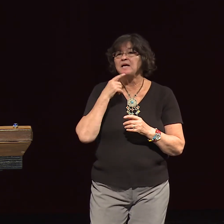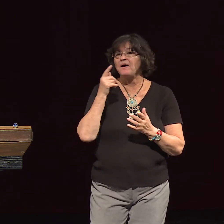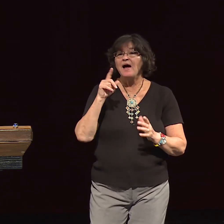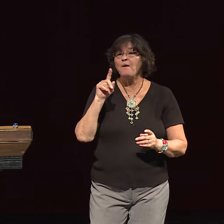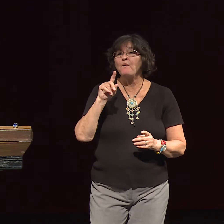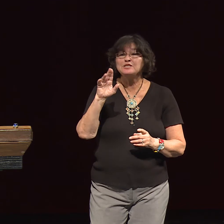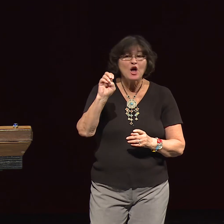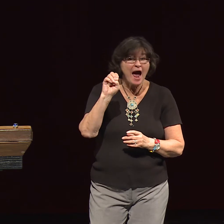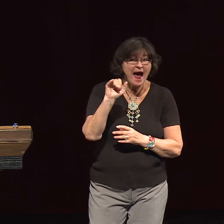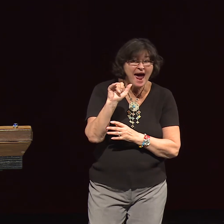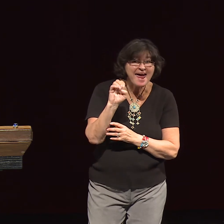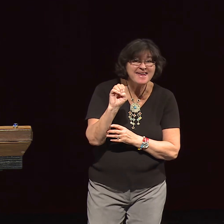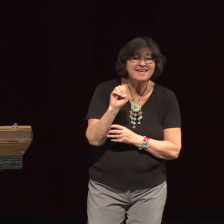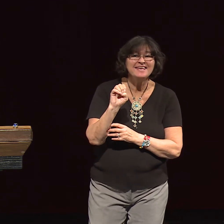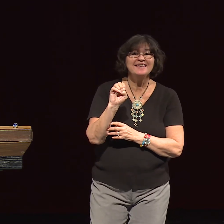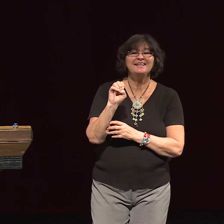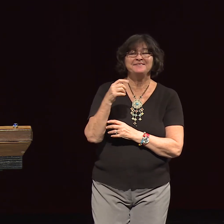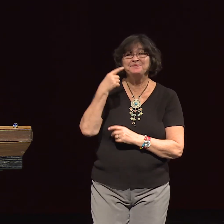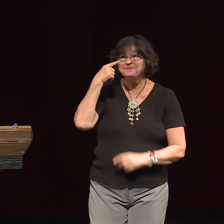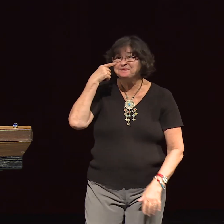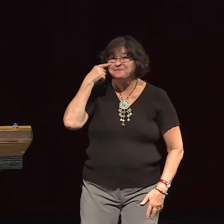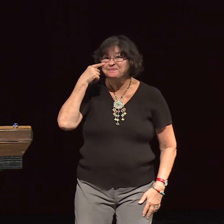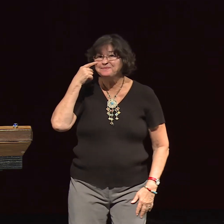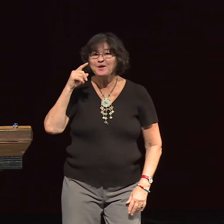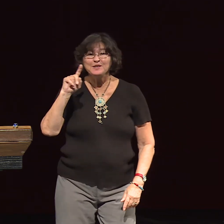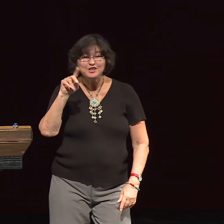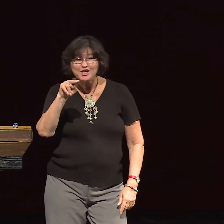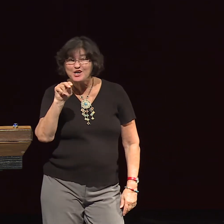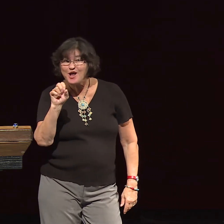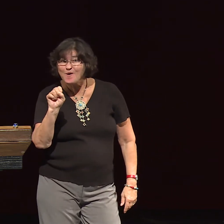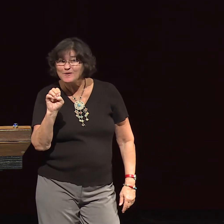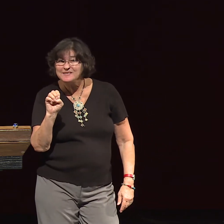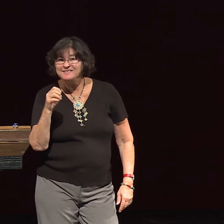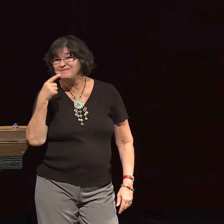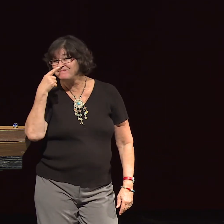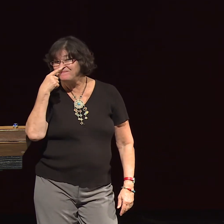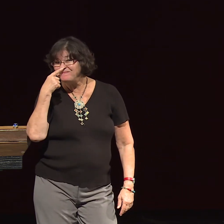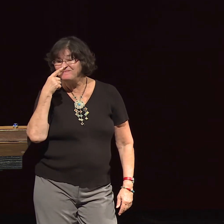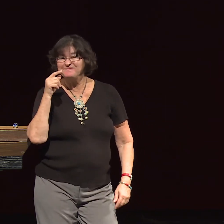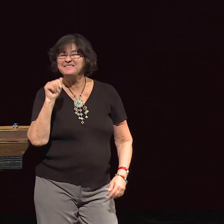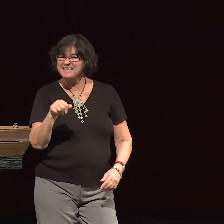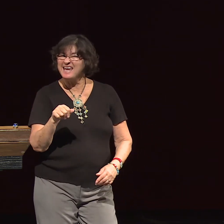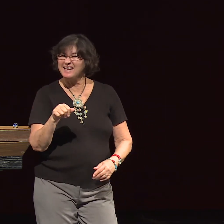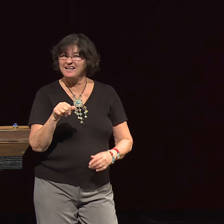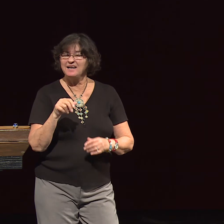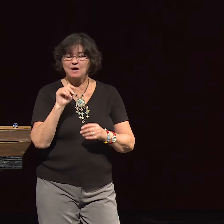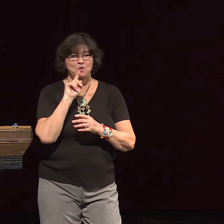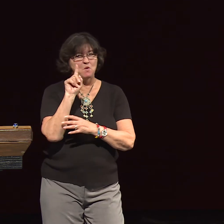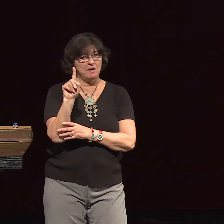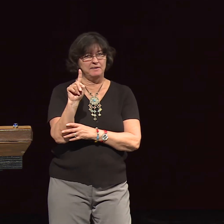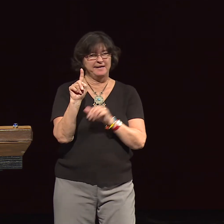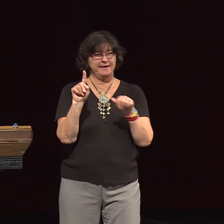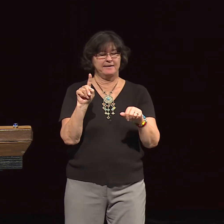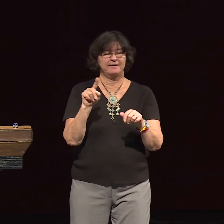And if a parent asks, "Where's your eye?" they should be able to point to their eye. Those types of things.